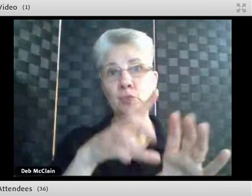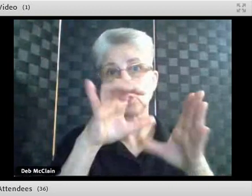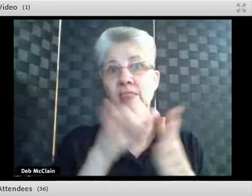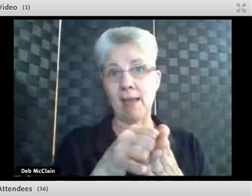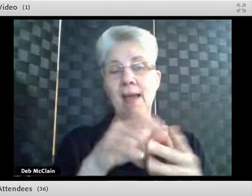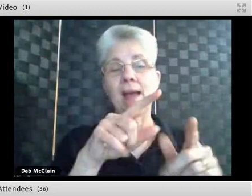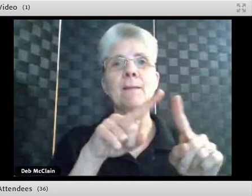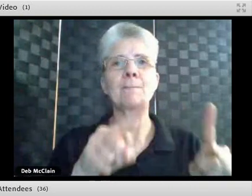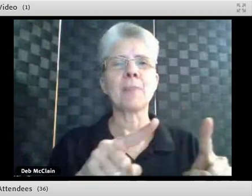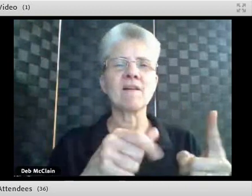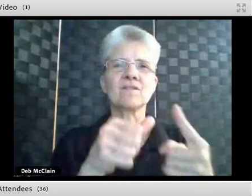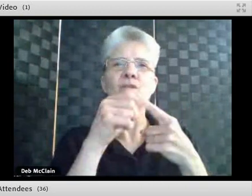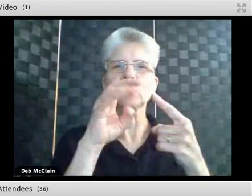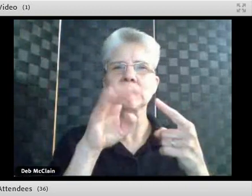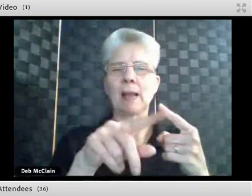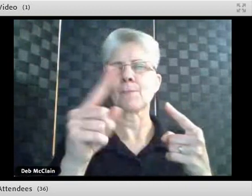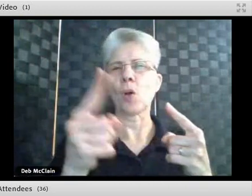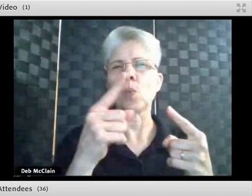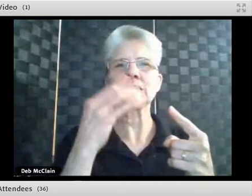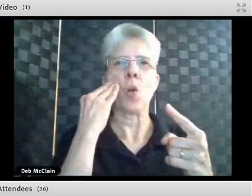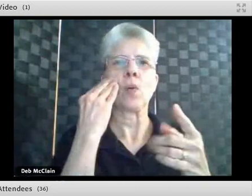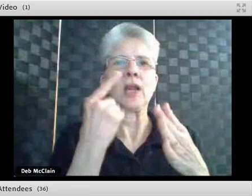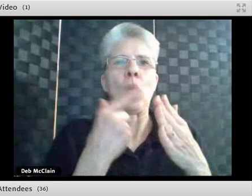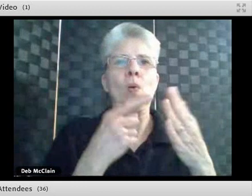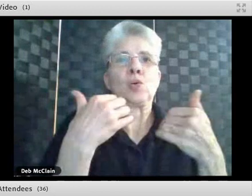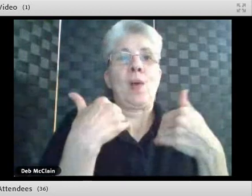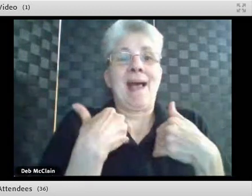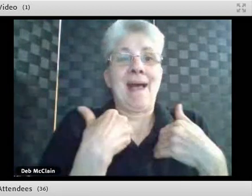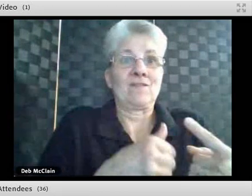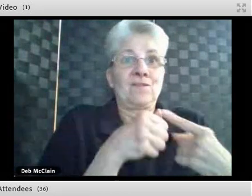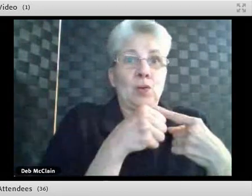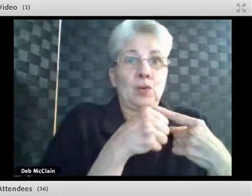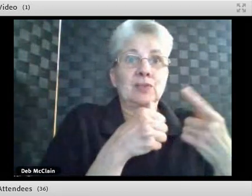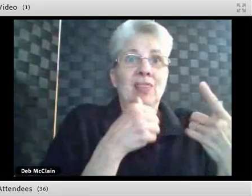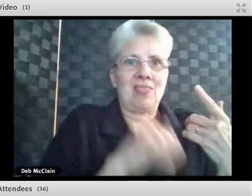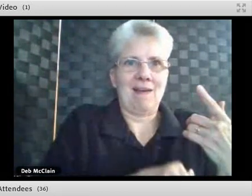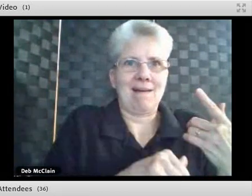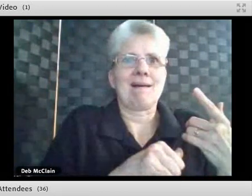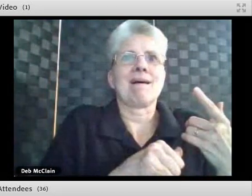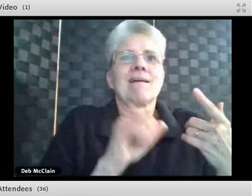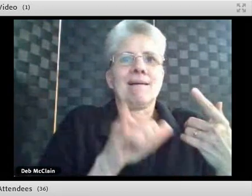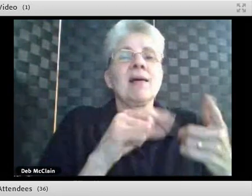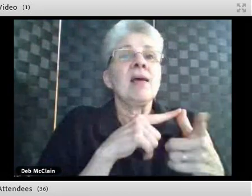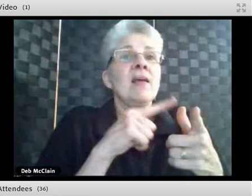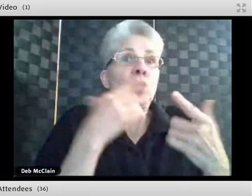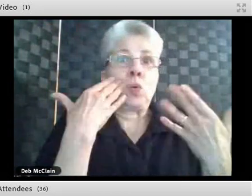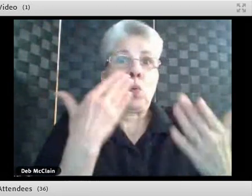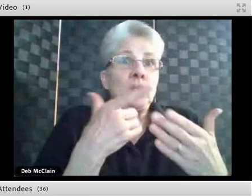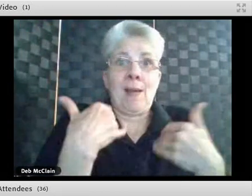but the first step is already knowing what you have already because if you don't know what you have,